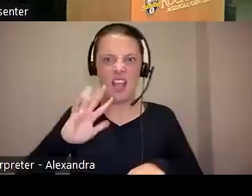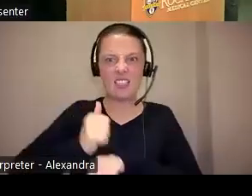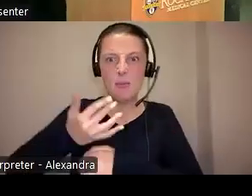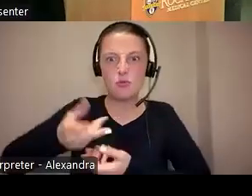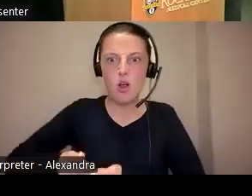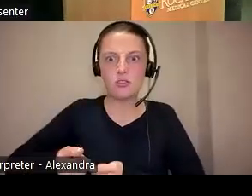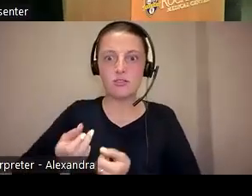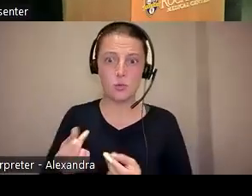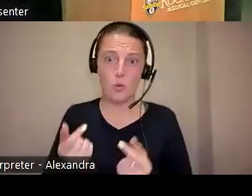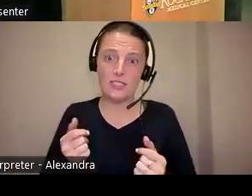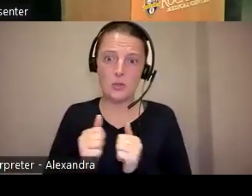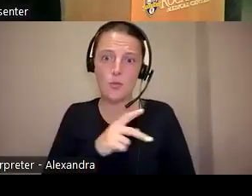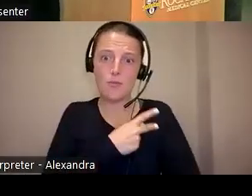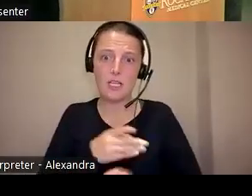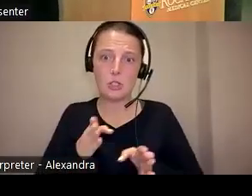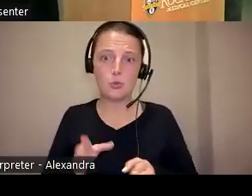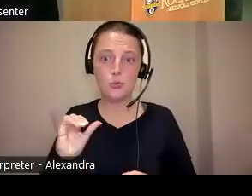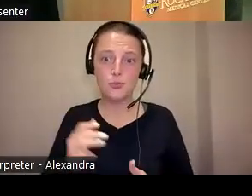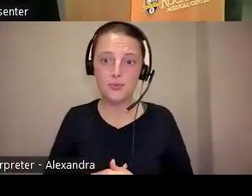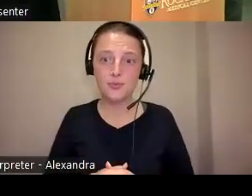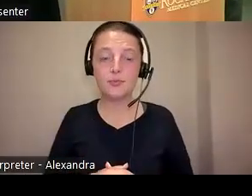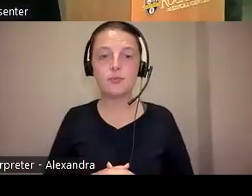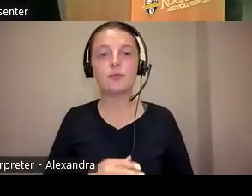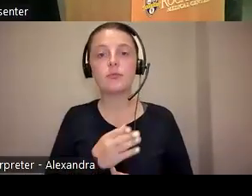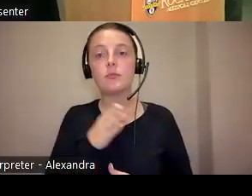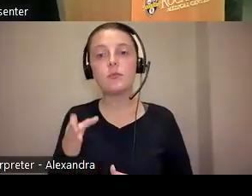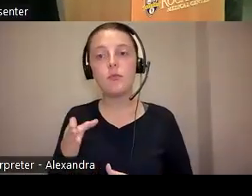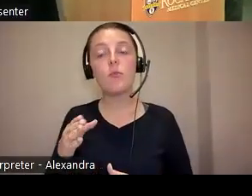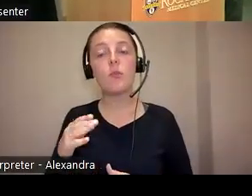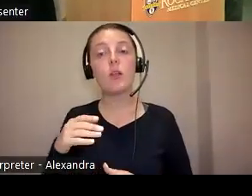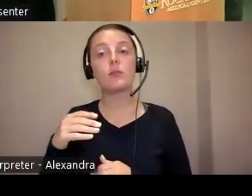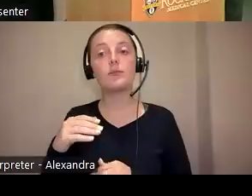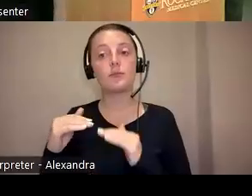to identify here that peer support is conveying socioeotional and instrumental social support in